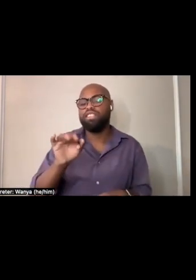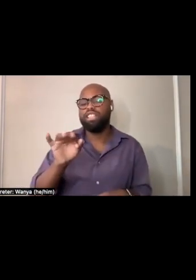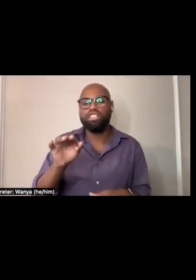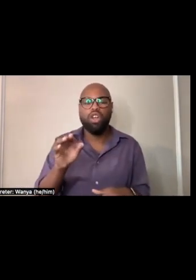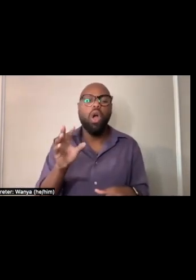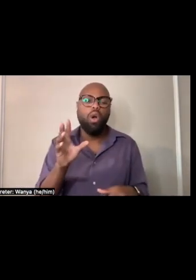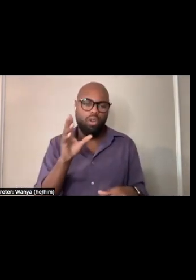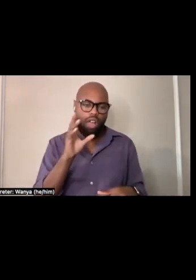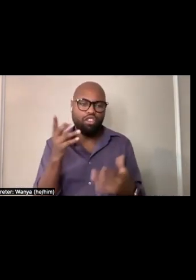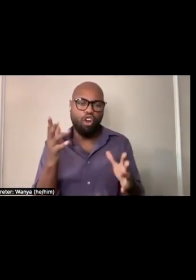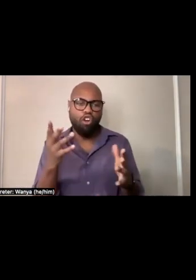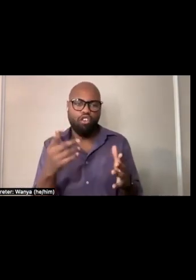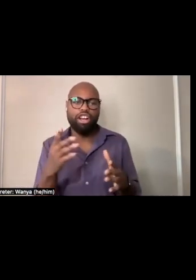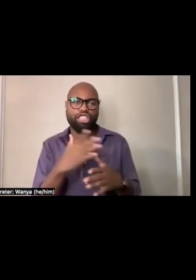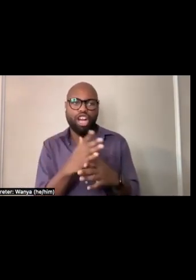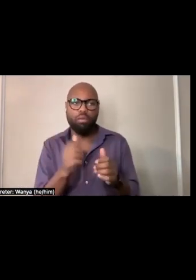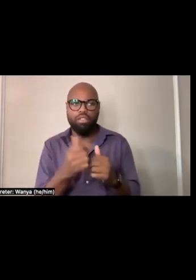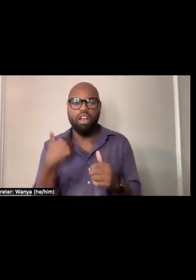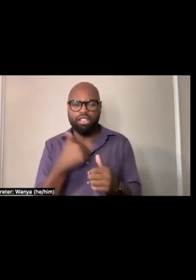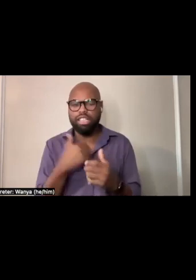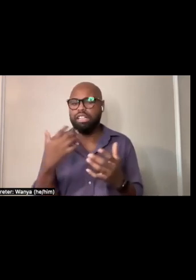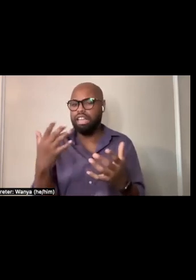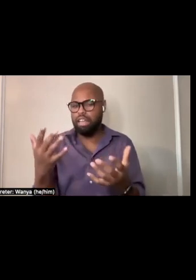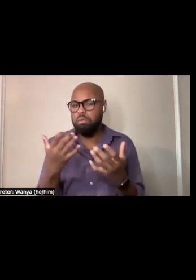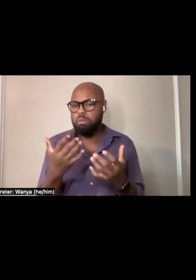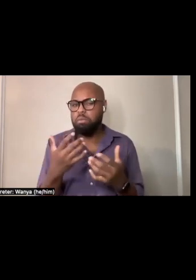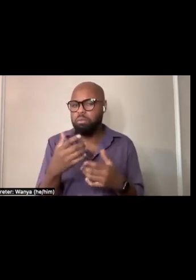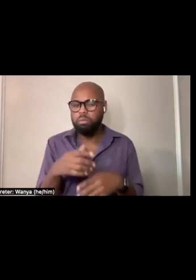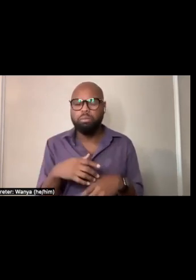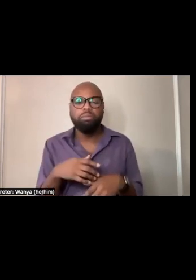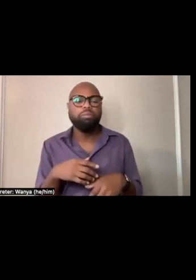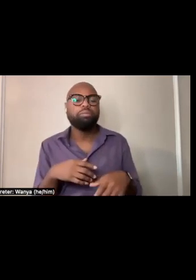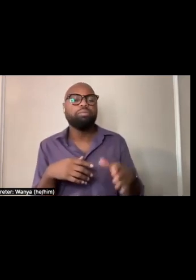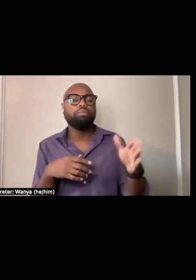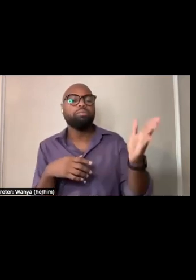There's some real challenges, I think specifically for the replication.